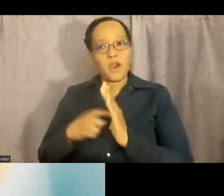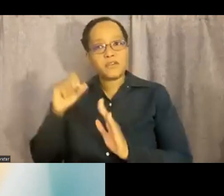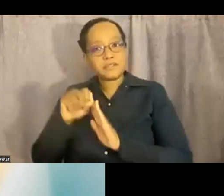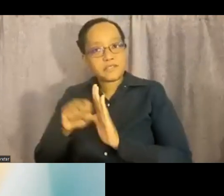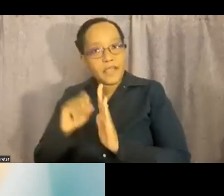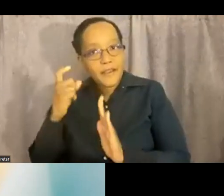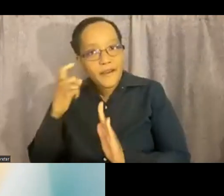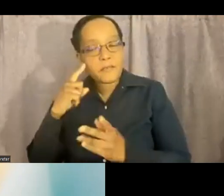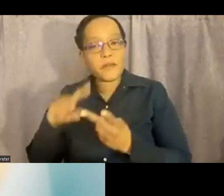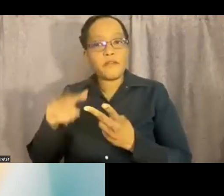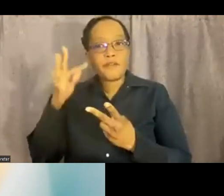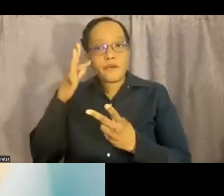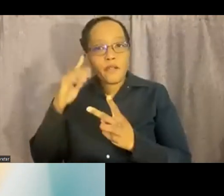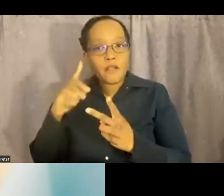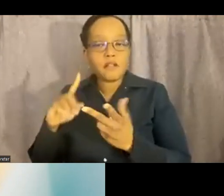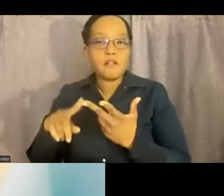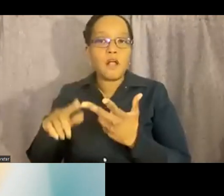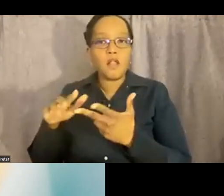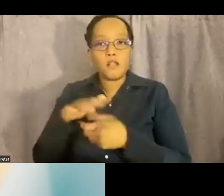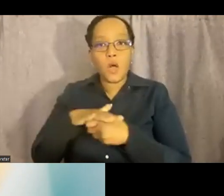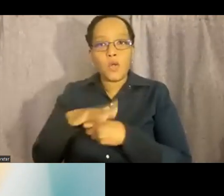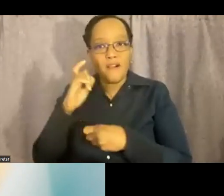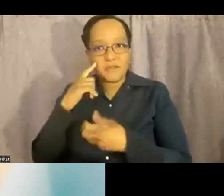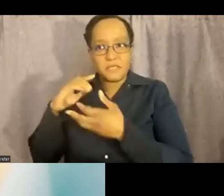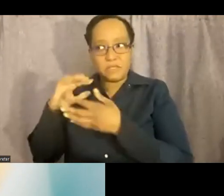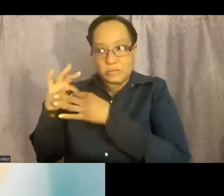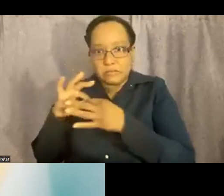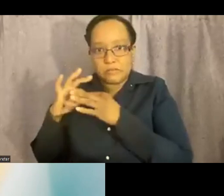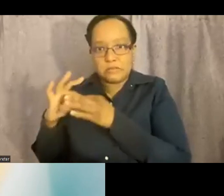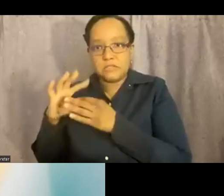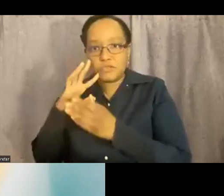If it's a question of money, let's figure that out.